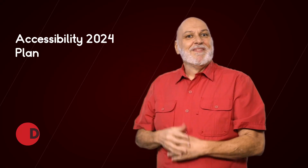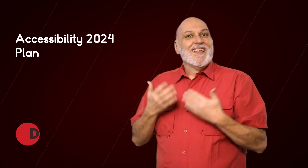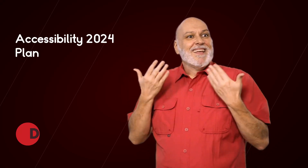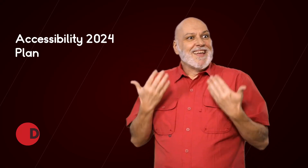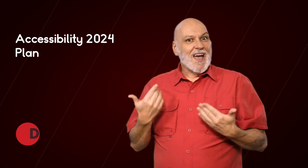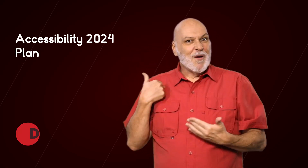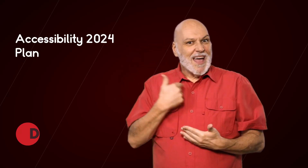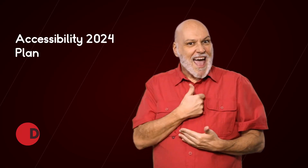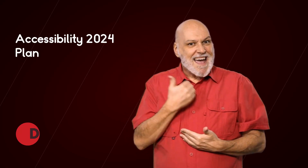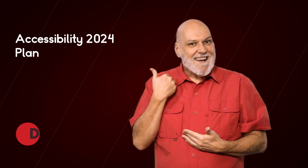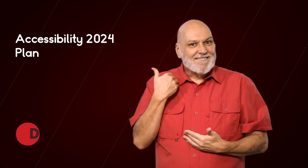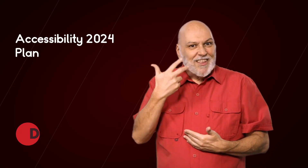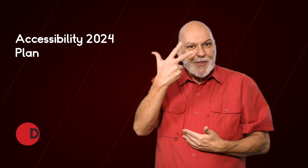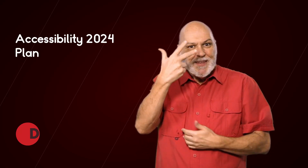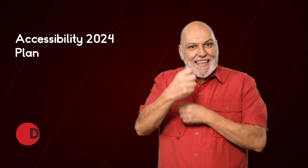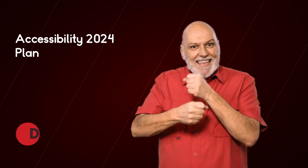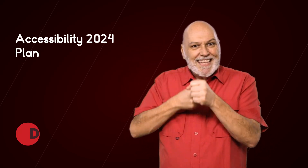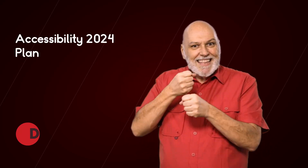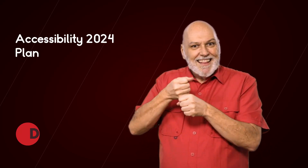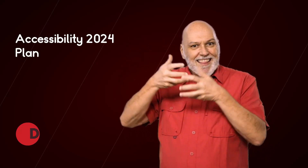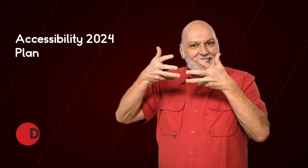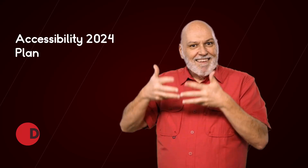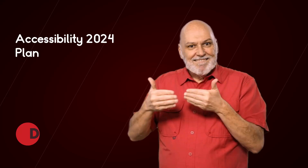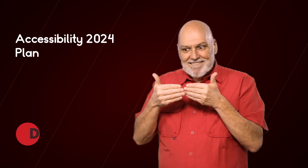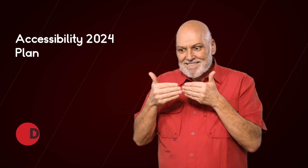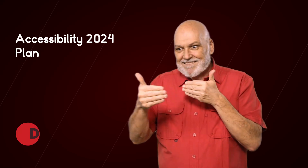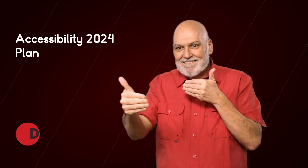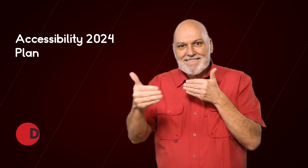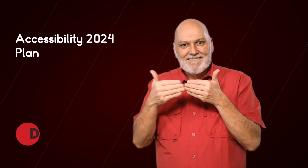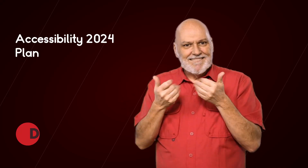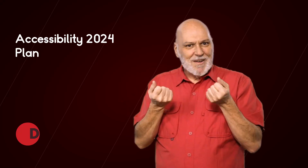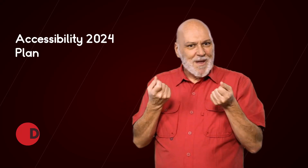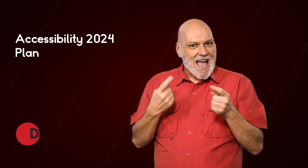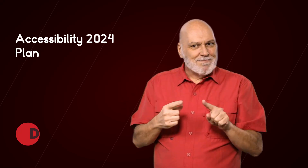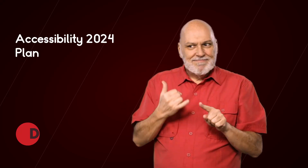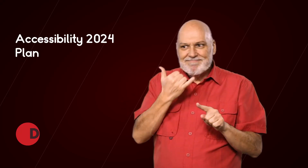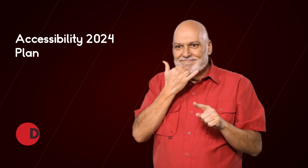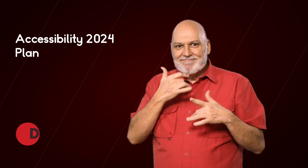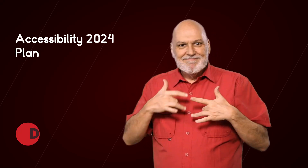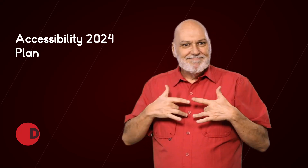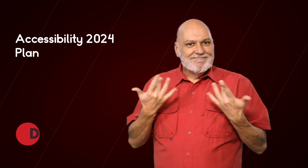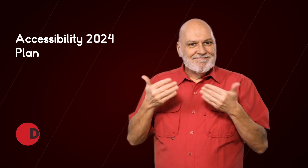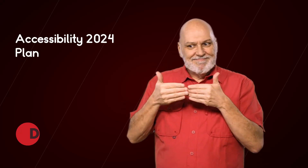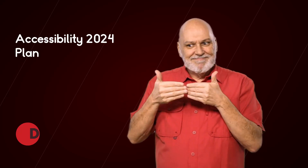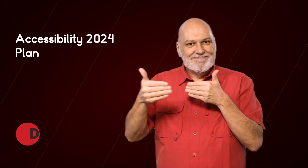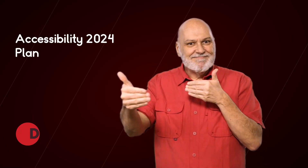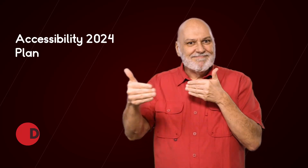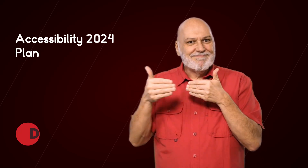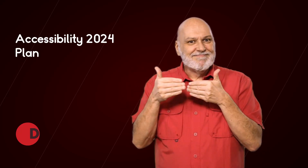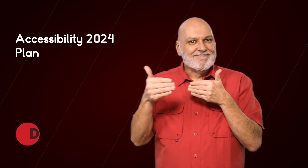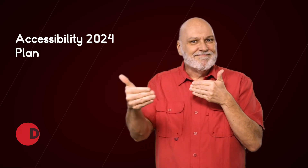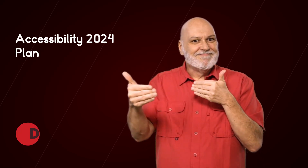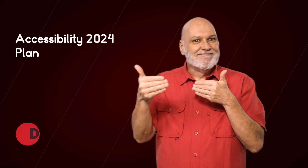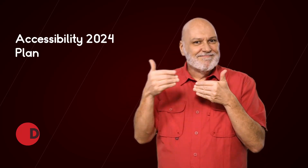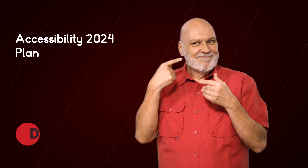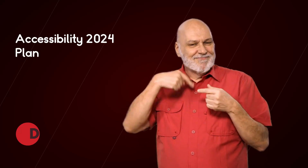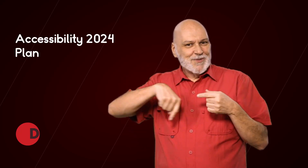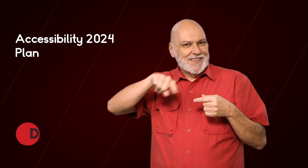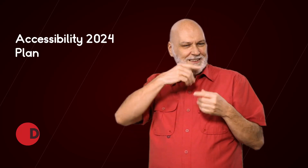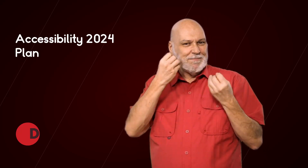We have 3 years left. What's happening?